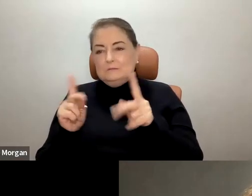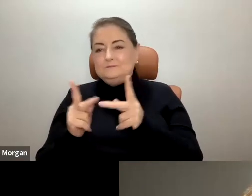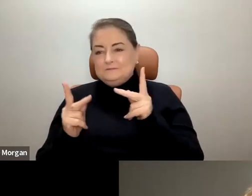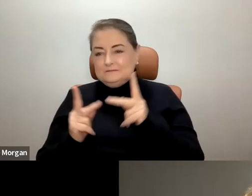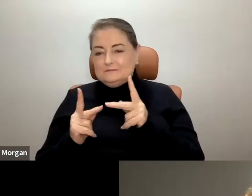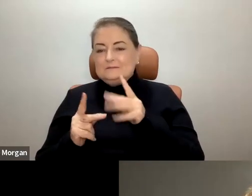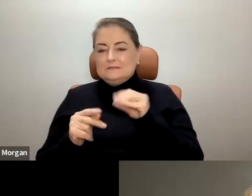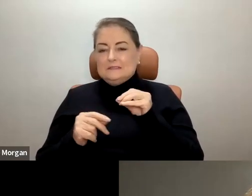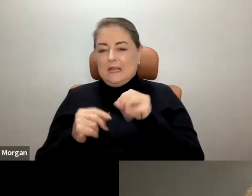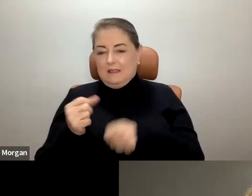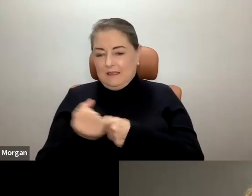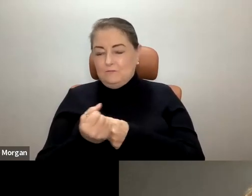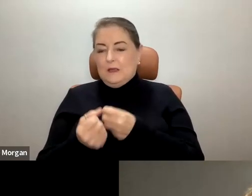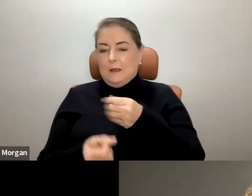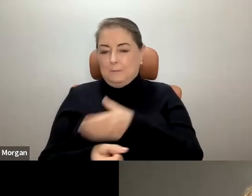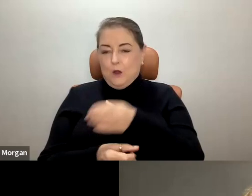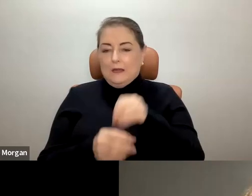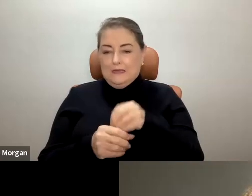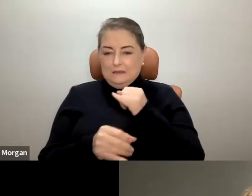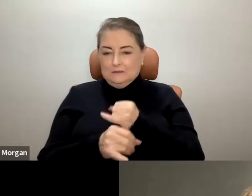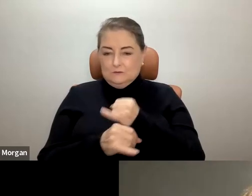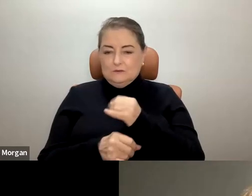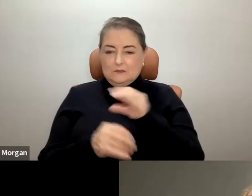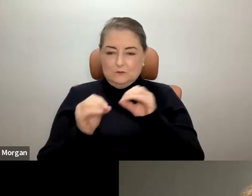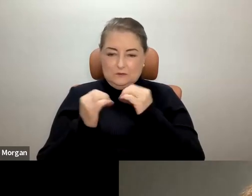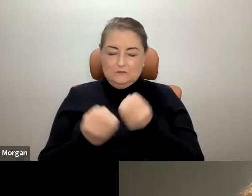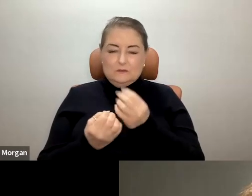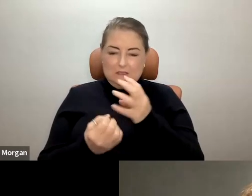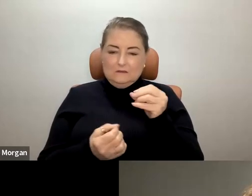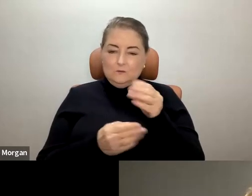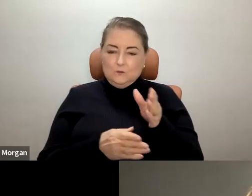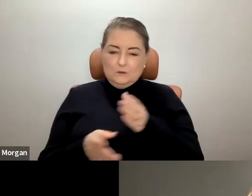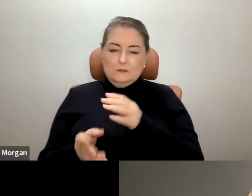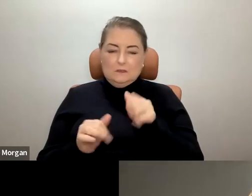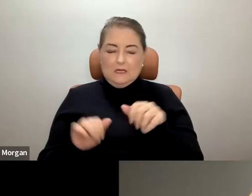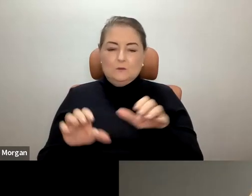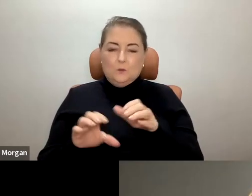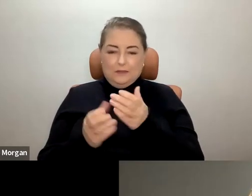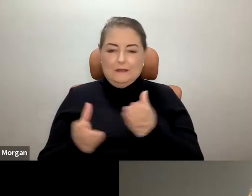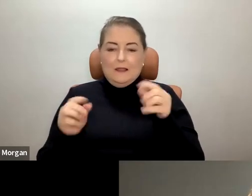leverage and power within our institutions and organizations. And there's ways we can do things like this and little and